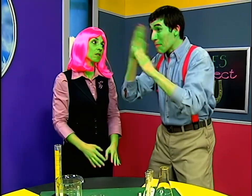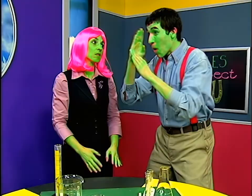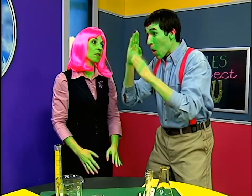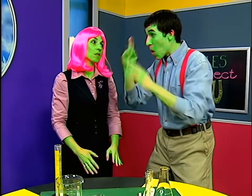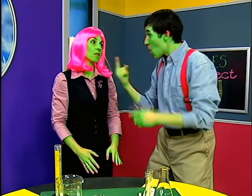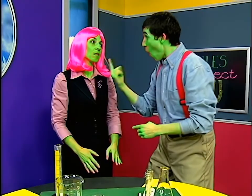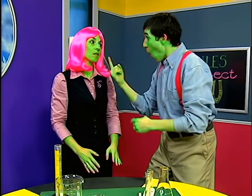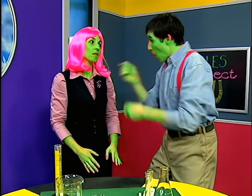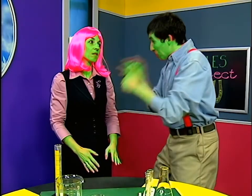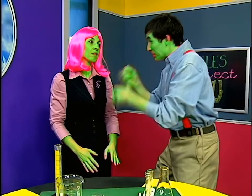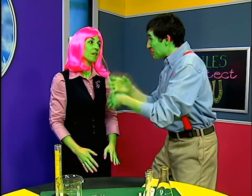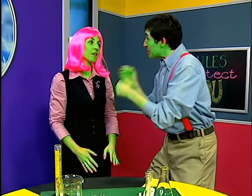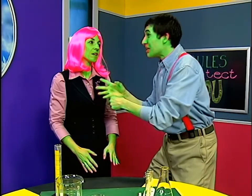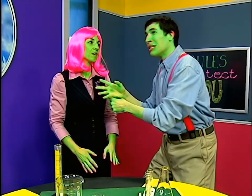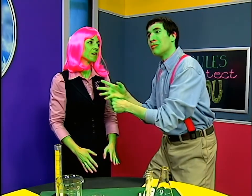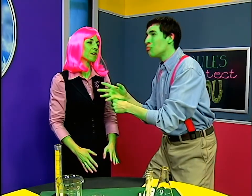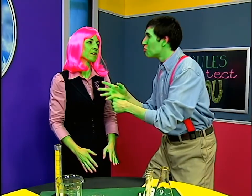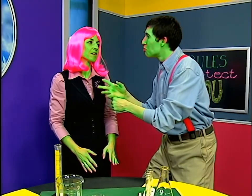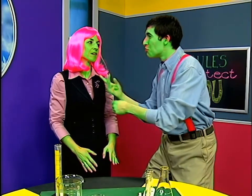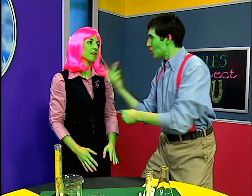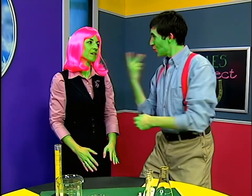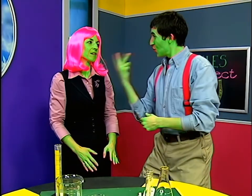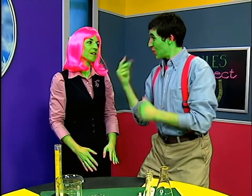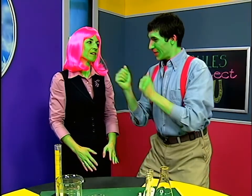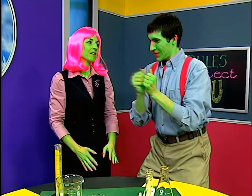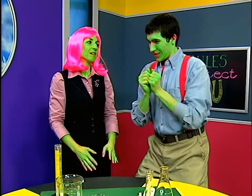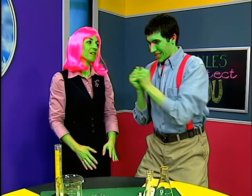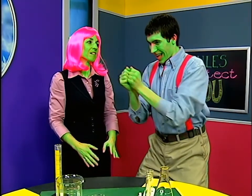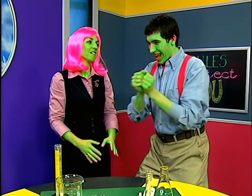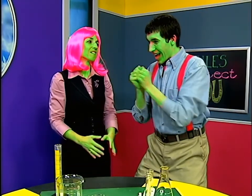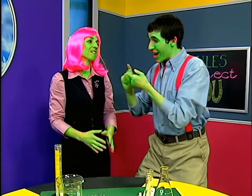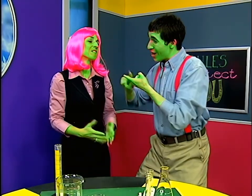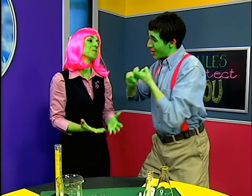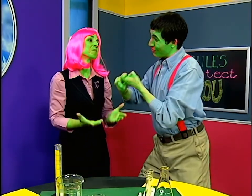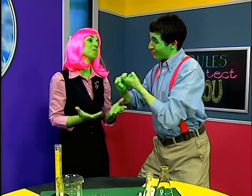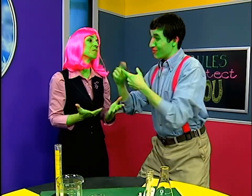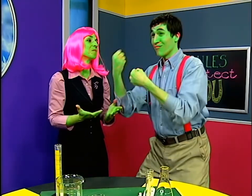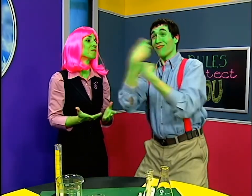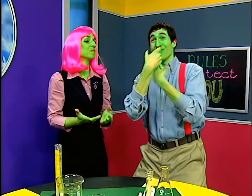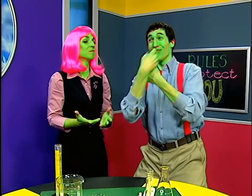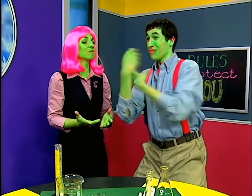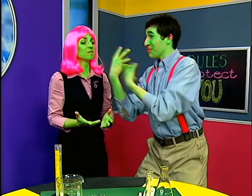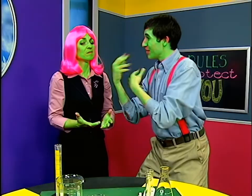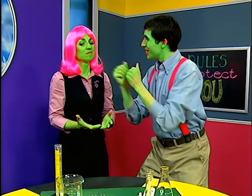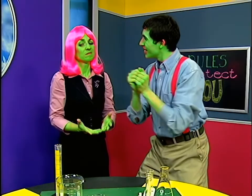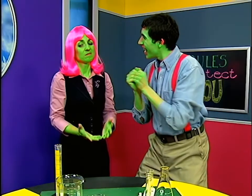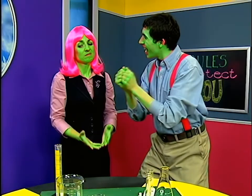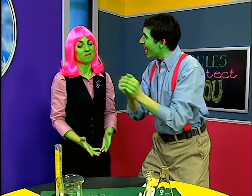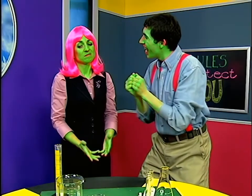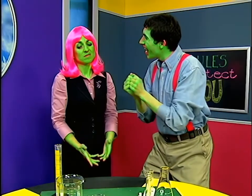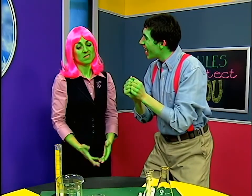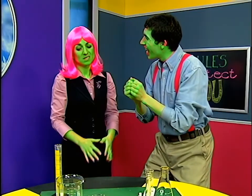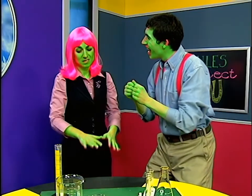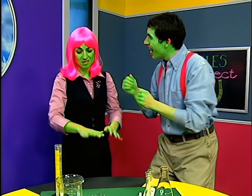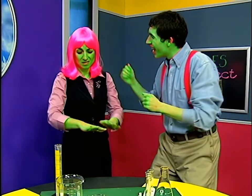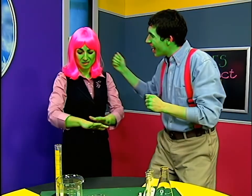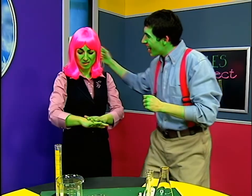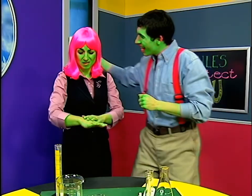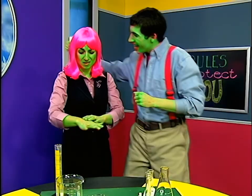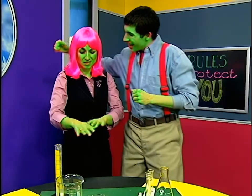YOU PUT THE BOWL OVER IT TO BLOCK THE WATER. THAT'S SILLY. YOU'RE NO EXPERT PLUMBER!